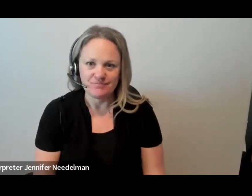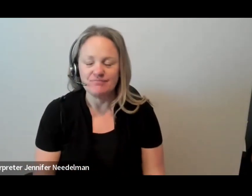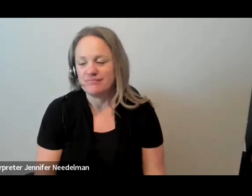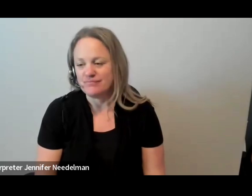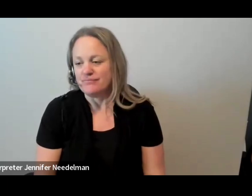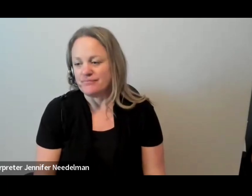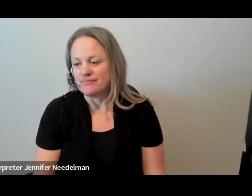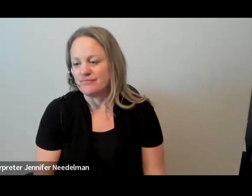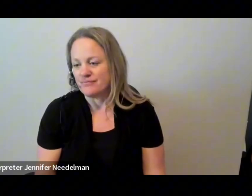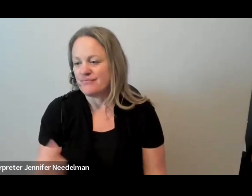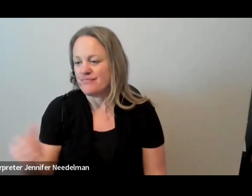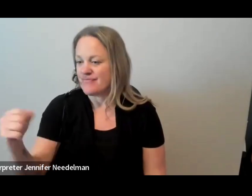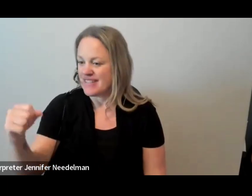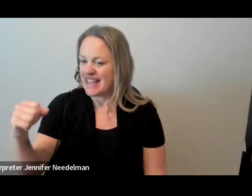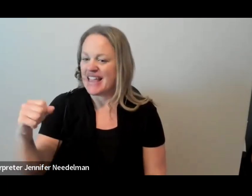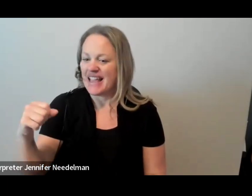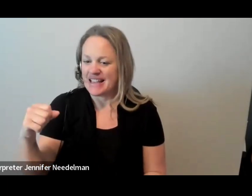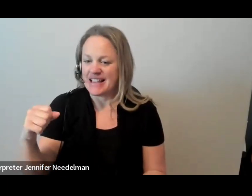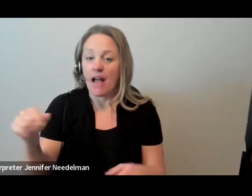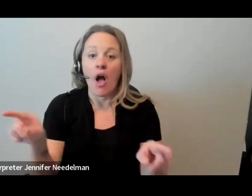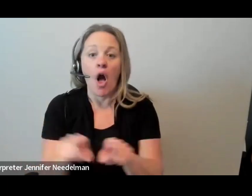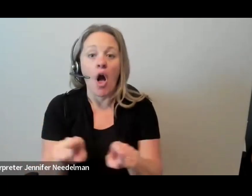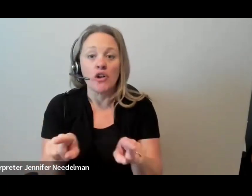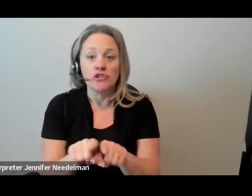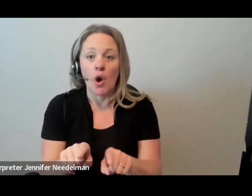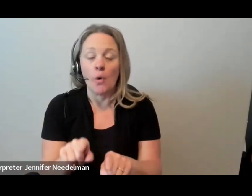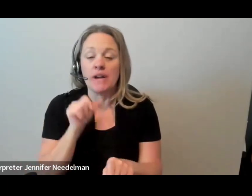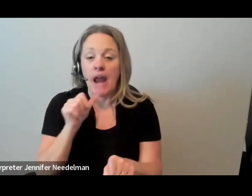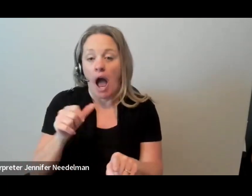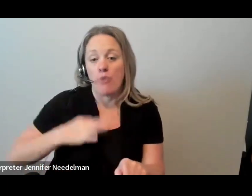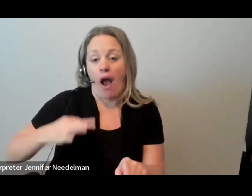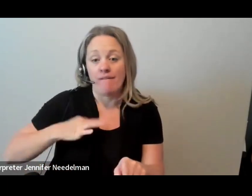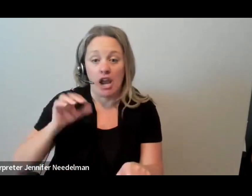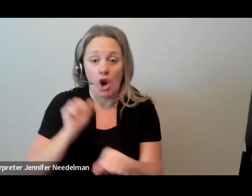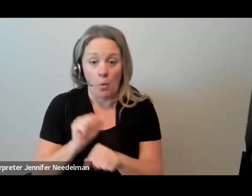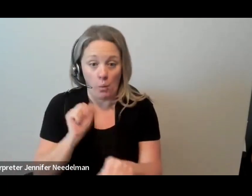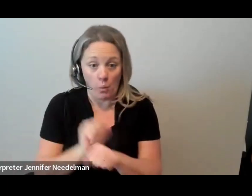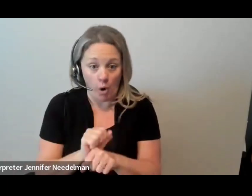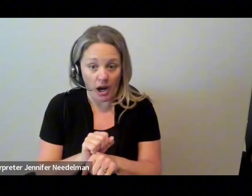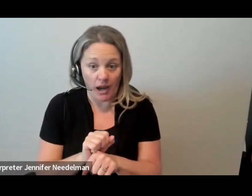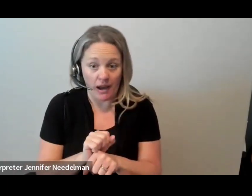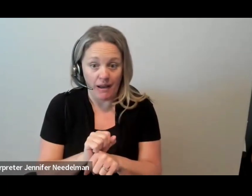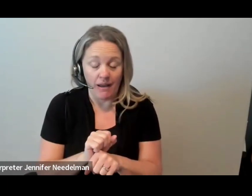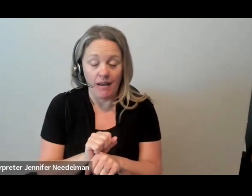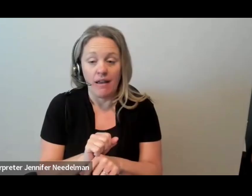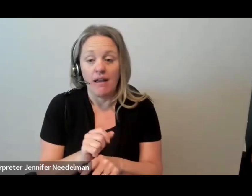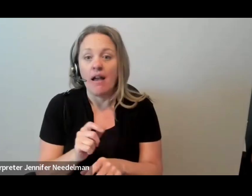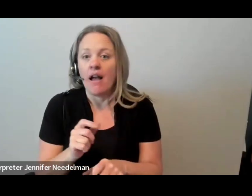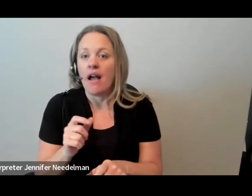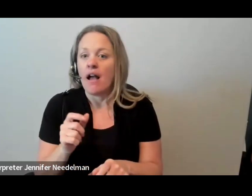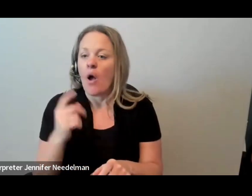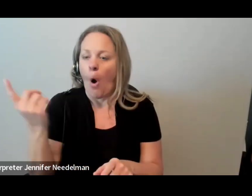Yeah. You know, also doing non-profit work in addition for profit. I'm always making the distinction